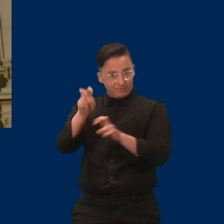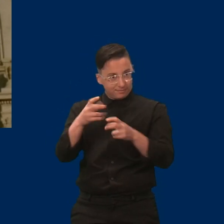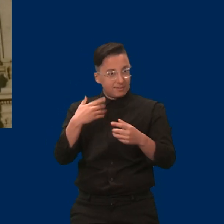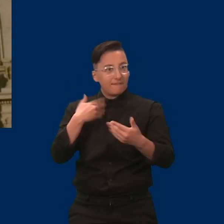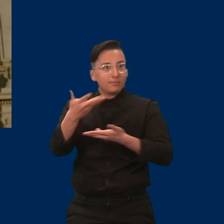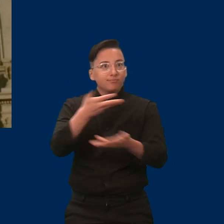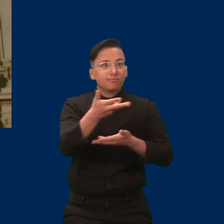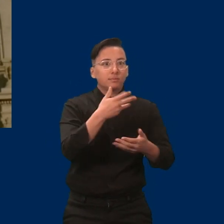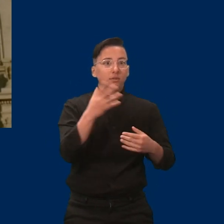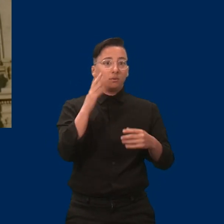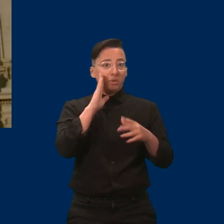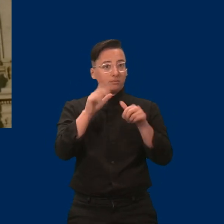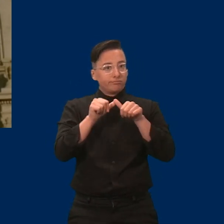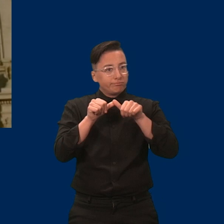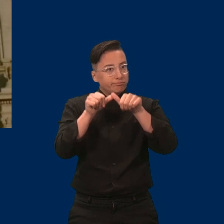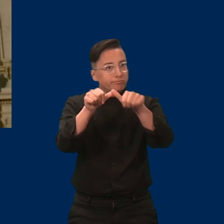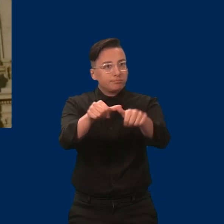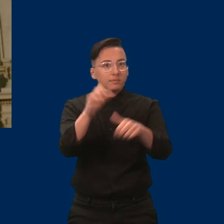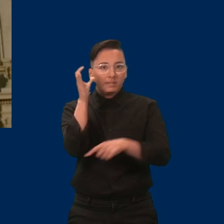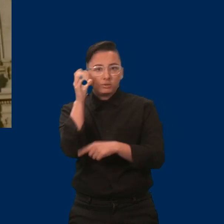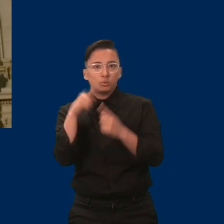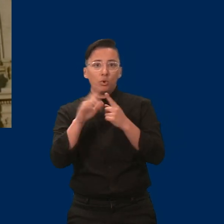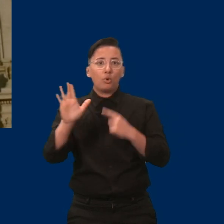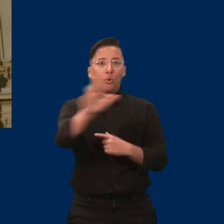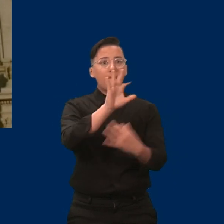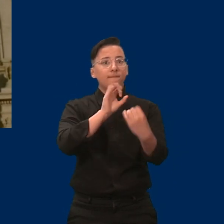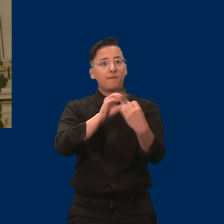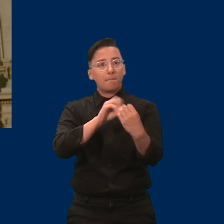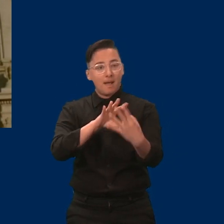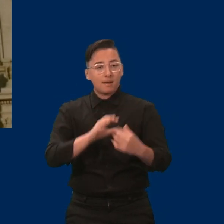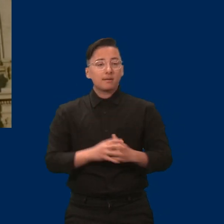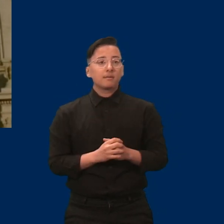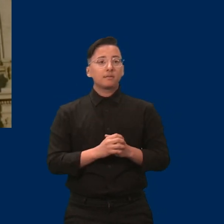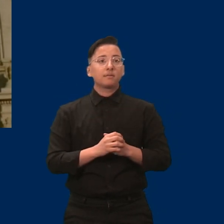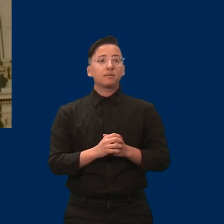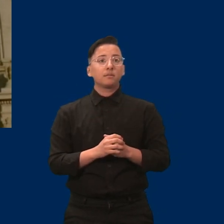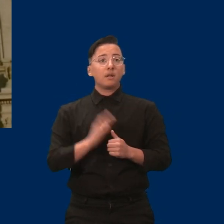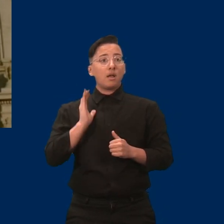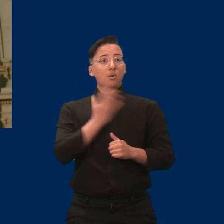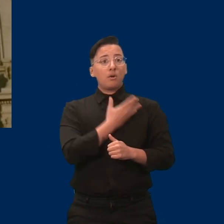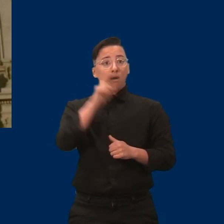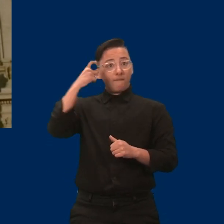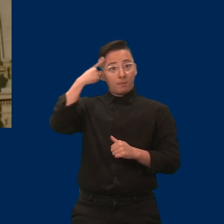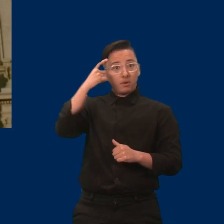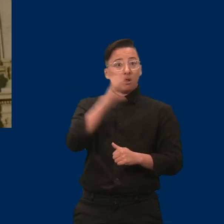us and our governing council. And we plan to have more community engagement events going forward.